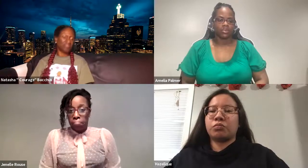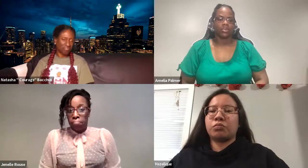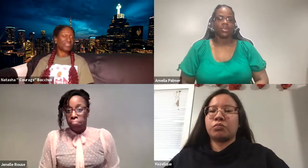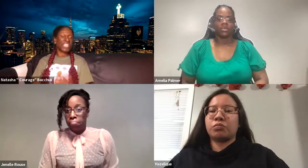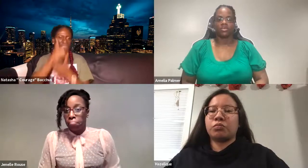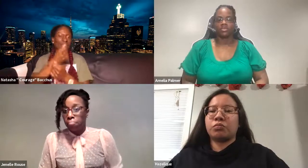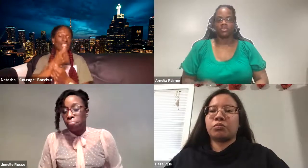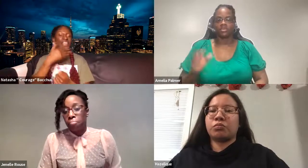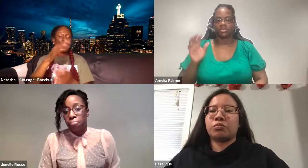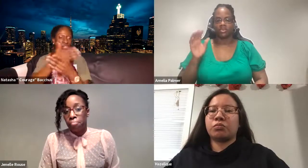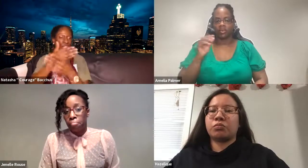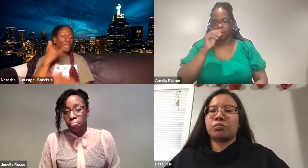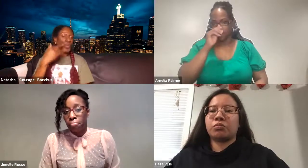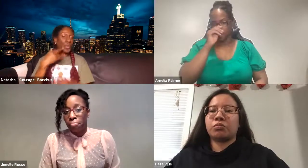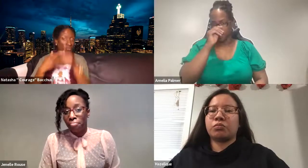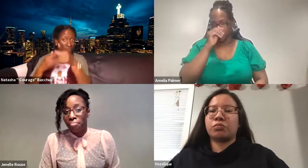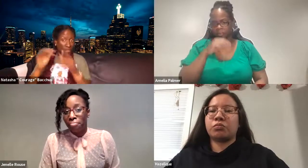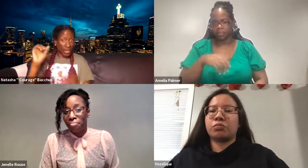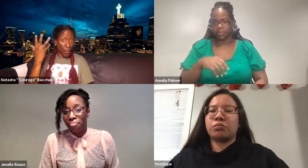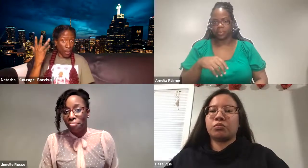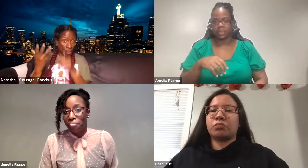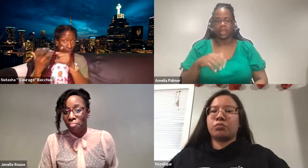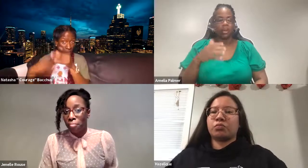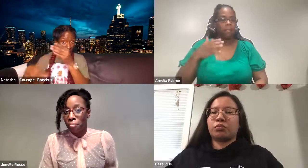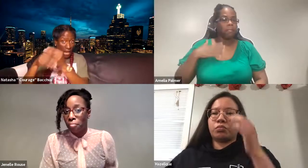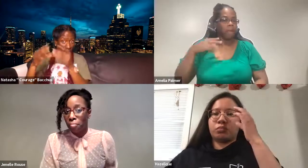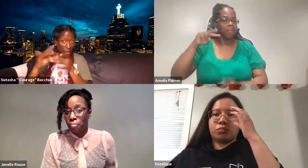and so that's my perspective on it here. - thank you for sharing. Amelia